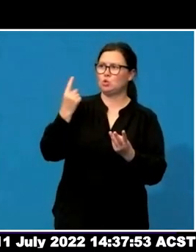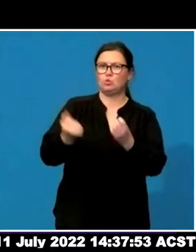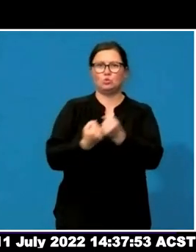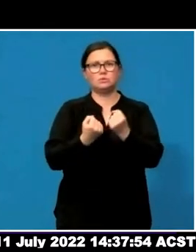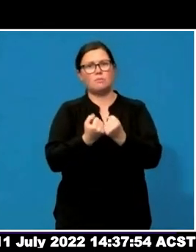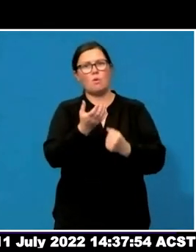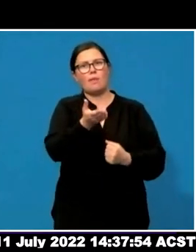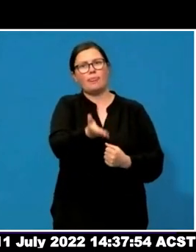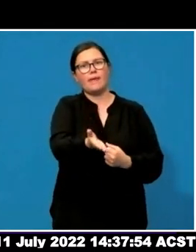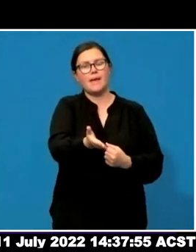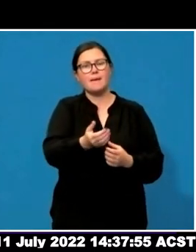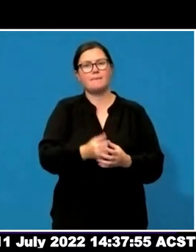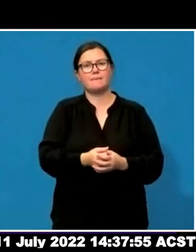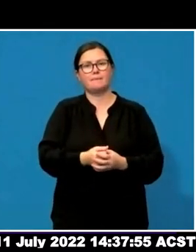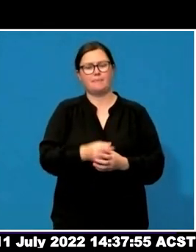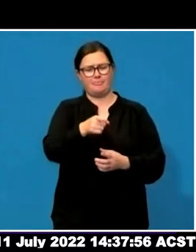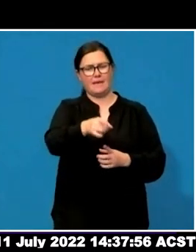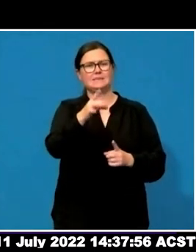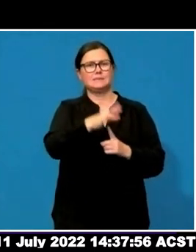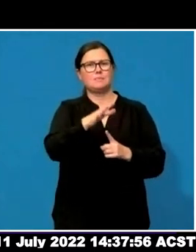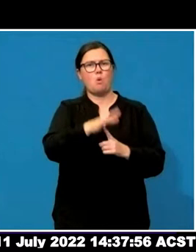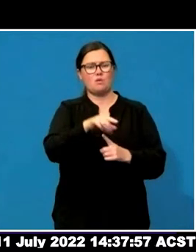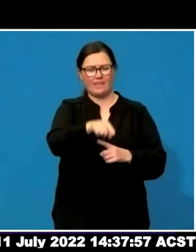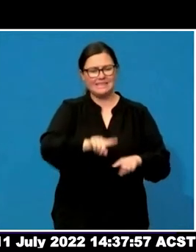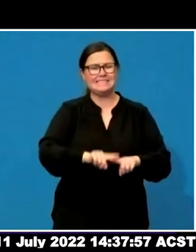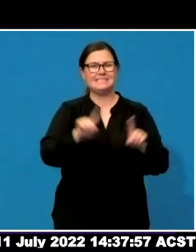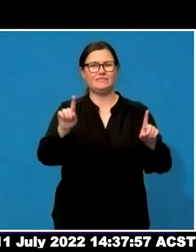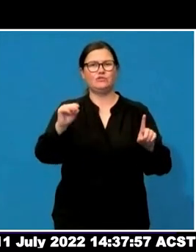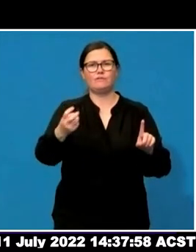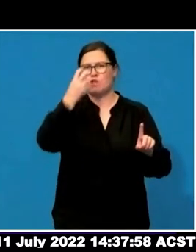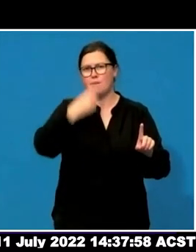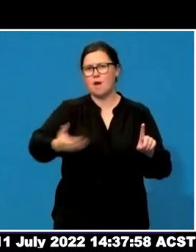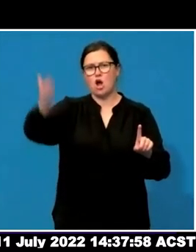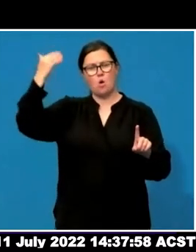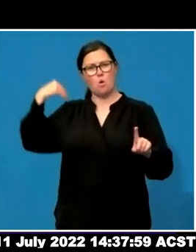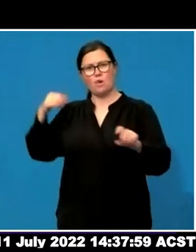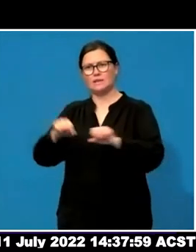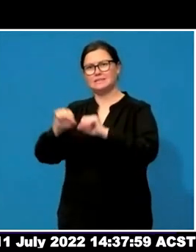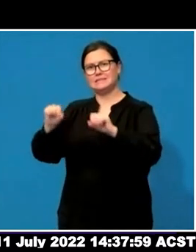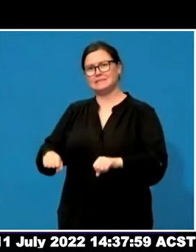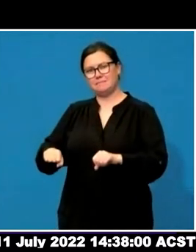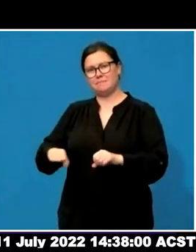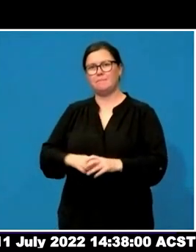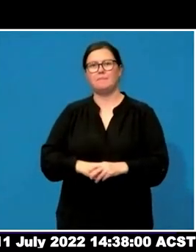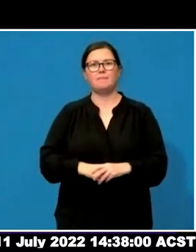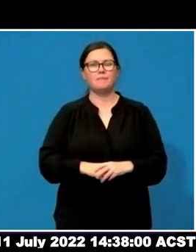block funding scheme before the NDIS. However, the manner in which the current system is being implemented needs significant